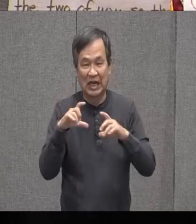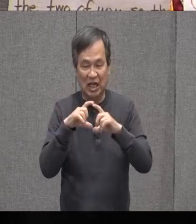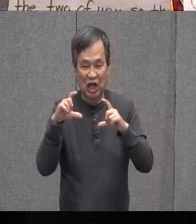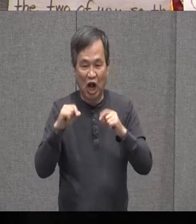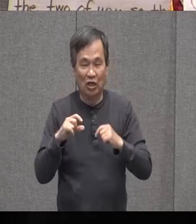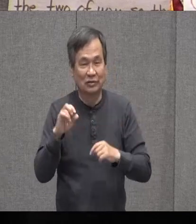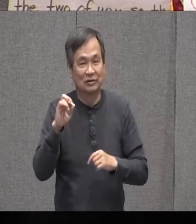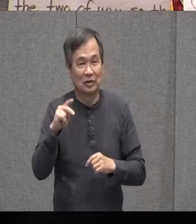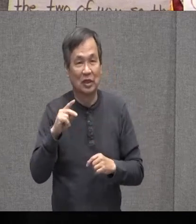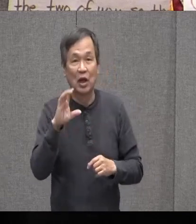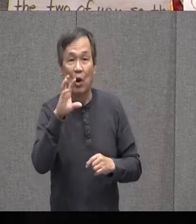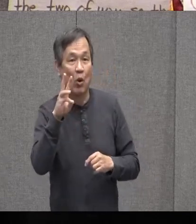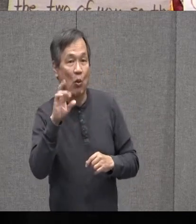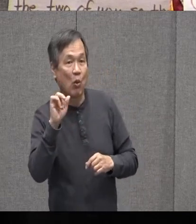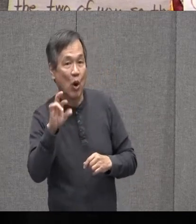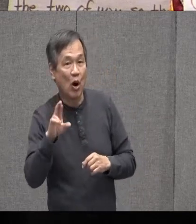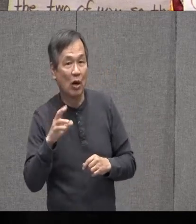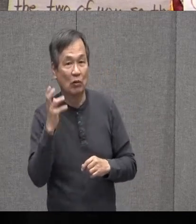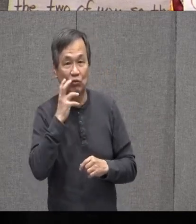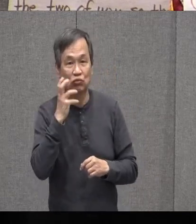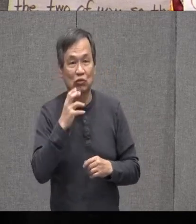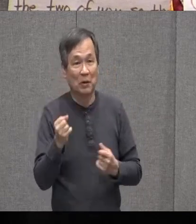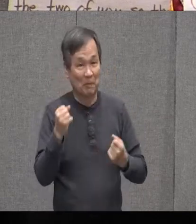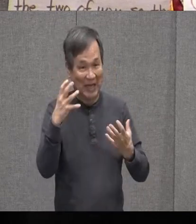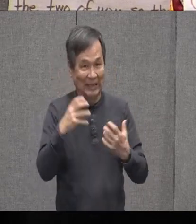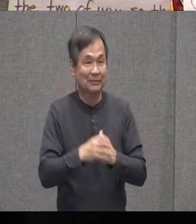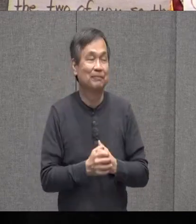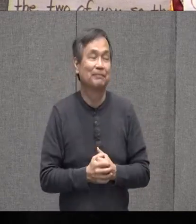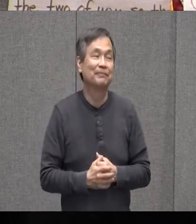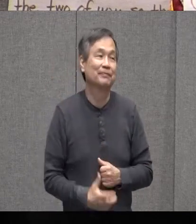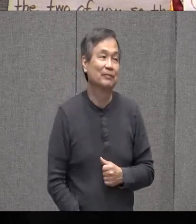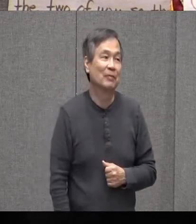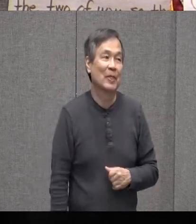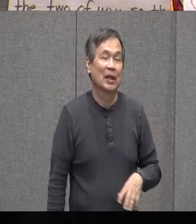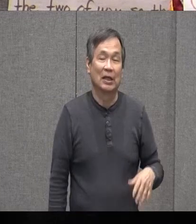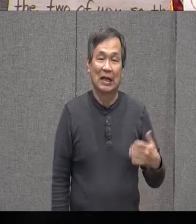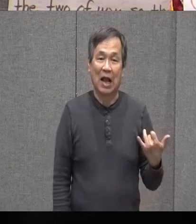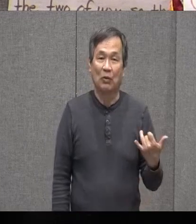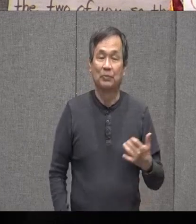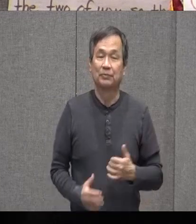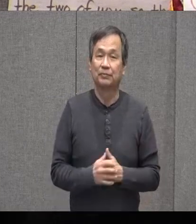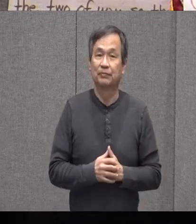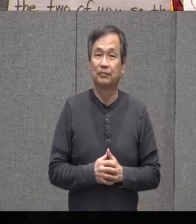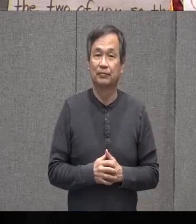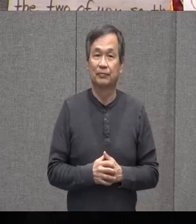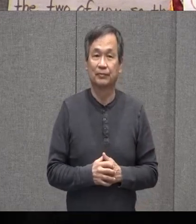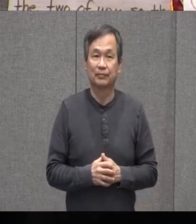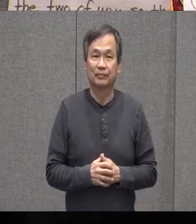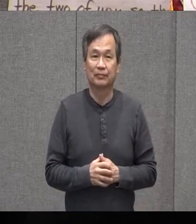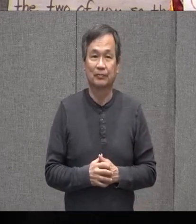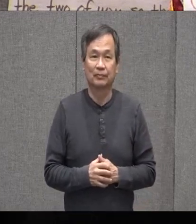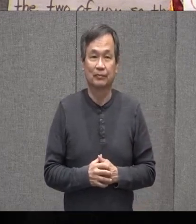'cause the war, you got eight cards plus our other two on top, so. Alright, I know I'm not gonna be that good this time.